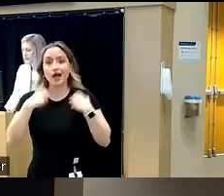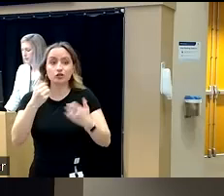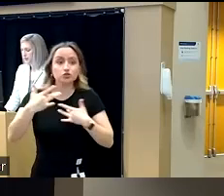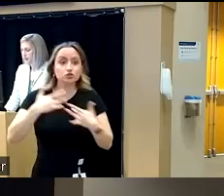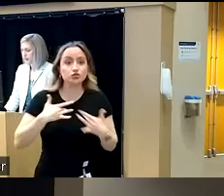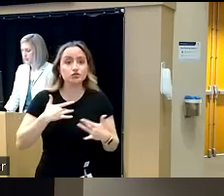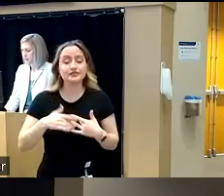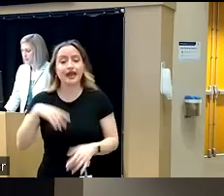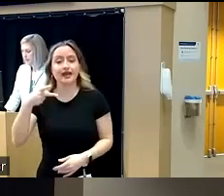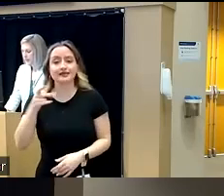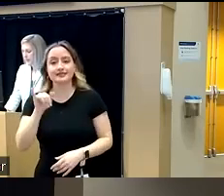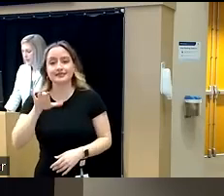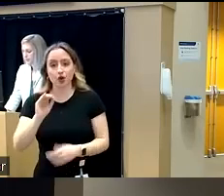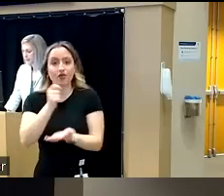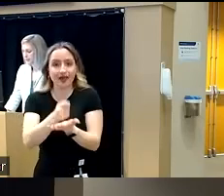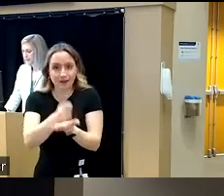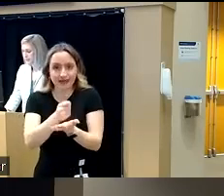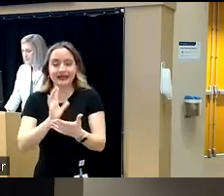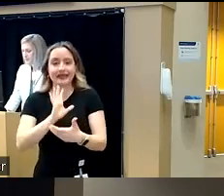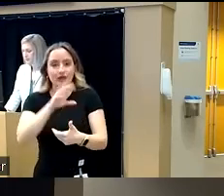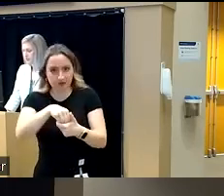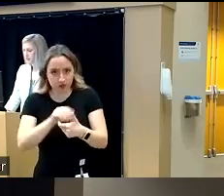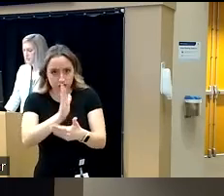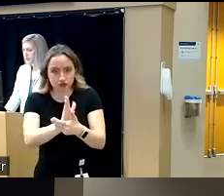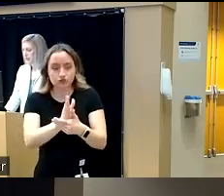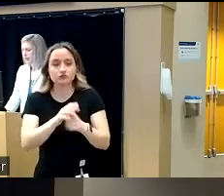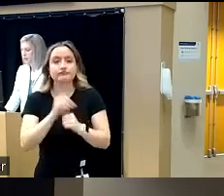Psychotherapy interventions that are responsive to these for addiction and